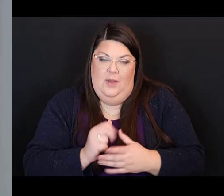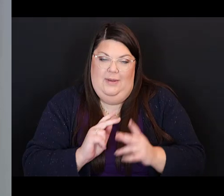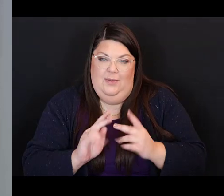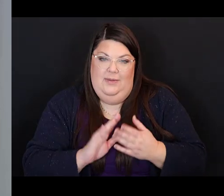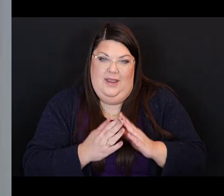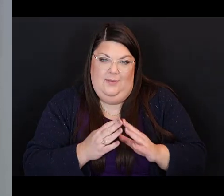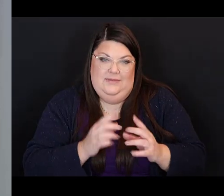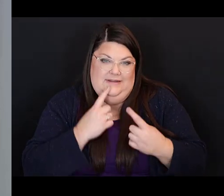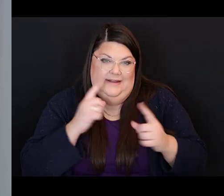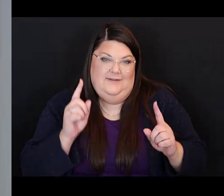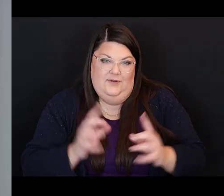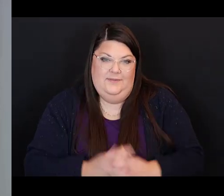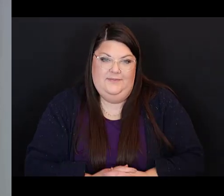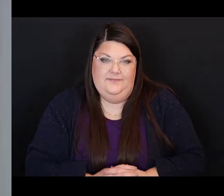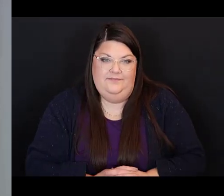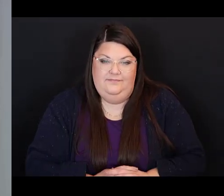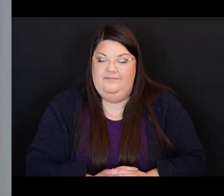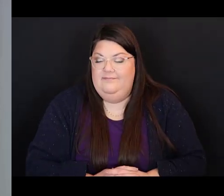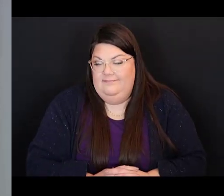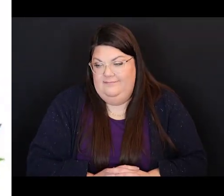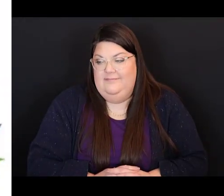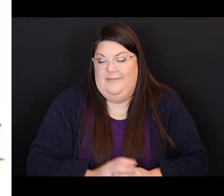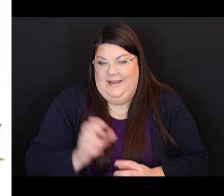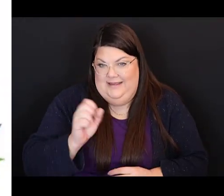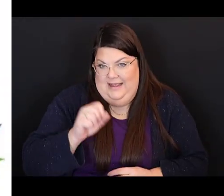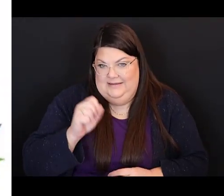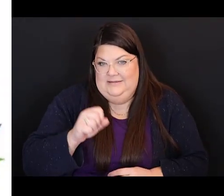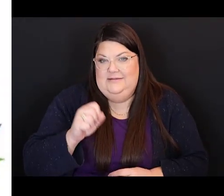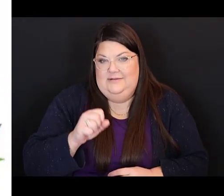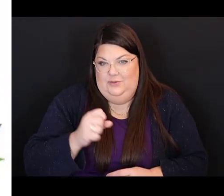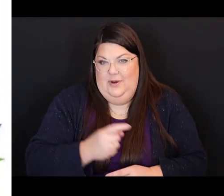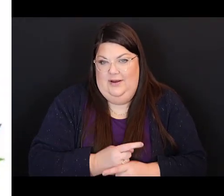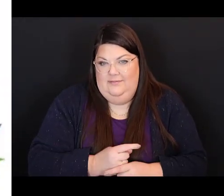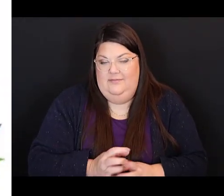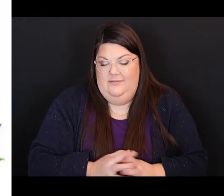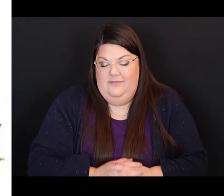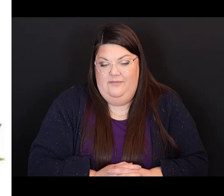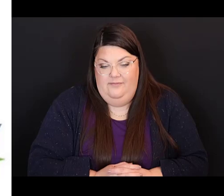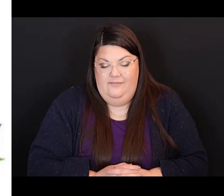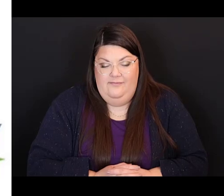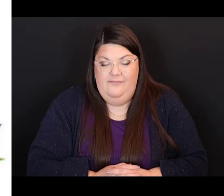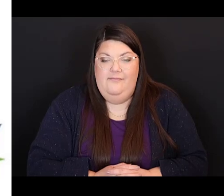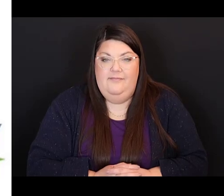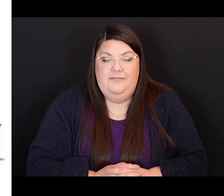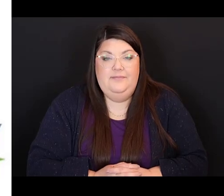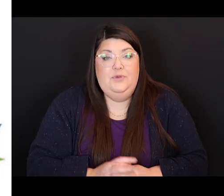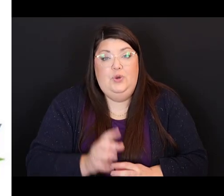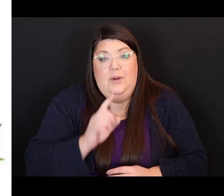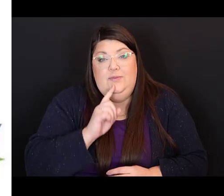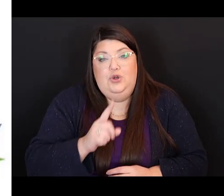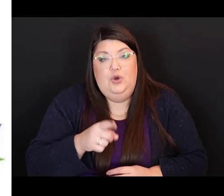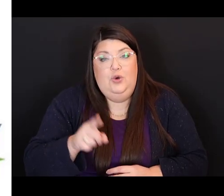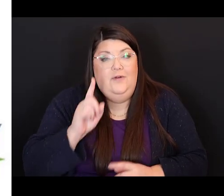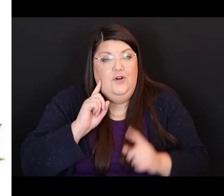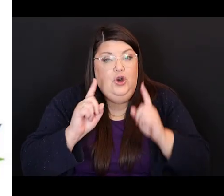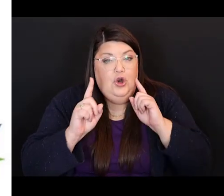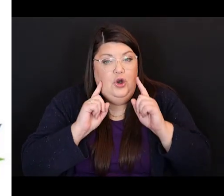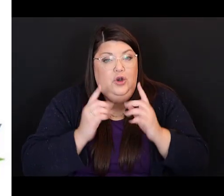that's going to help folks become successful. [Heather] Yes. Yes, and so I'm sure you've